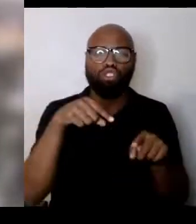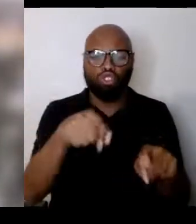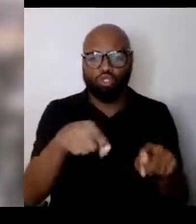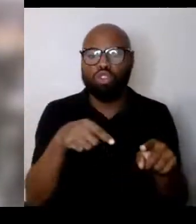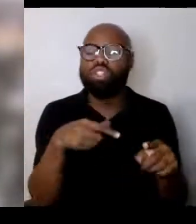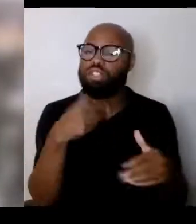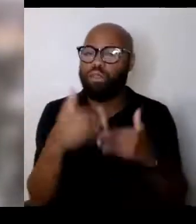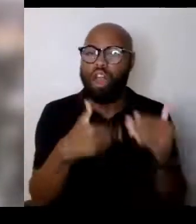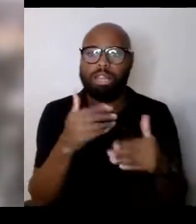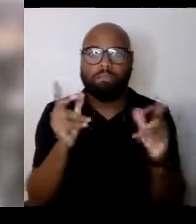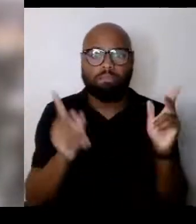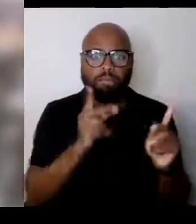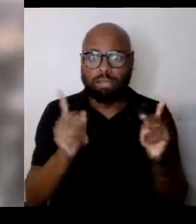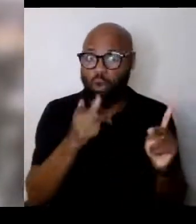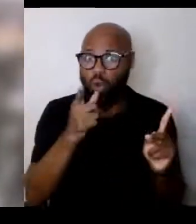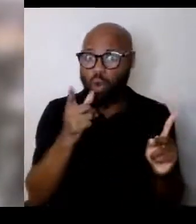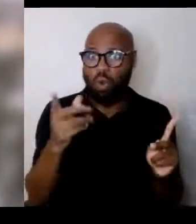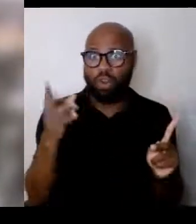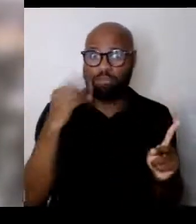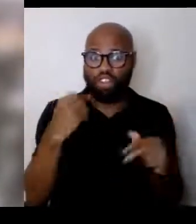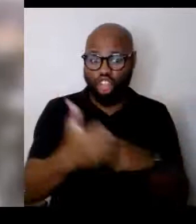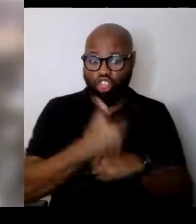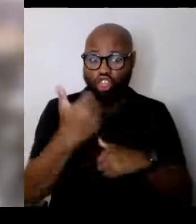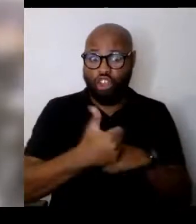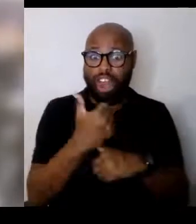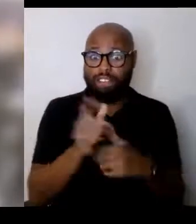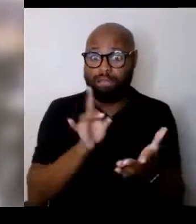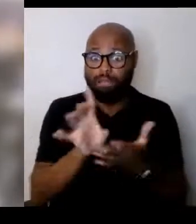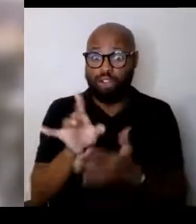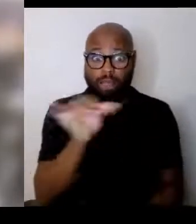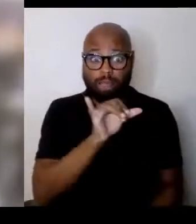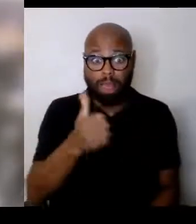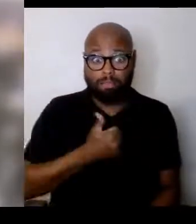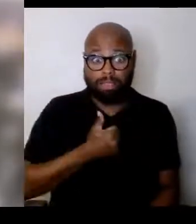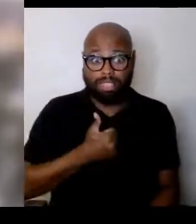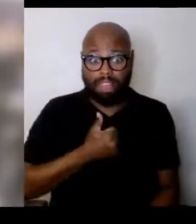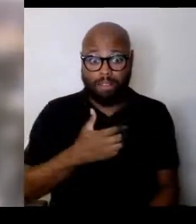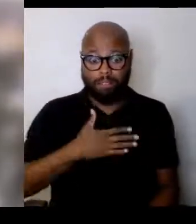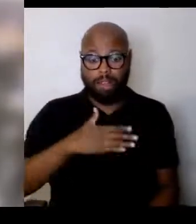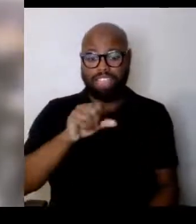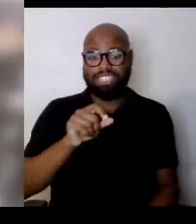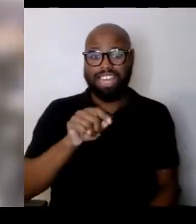with deportation, you know, like myself with, my status being at risk here.